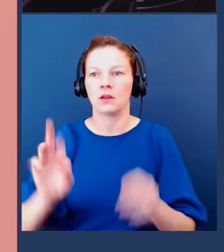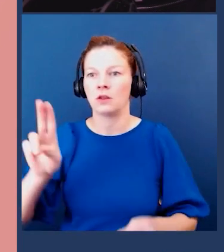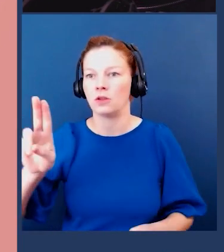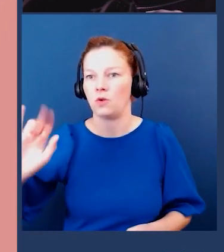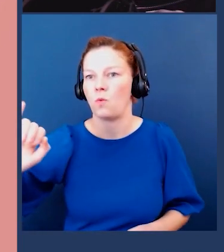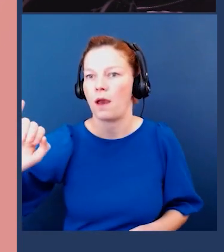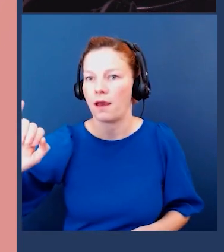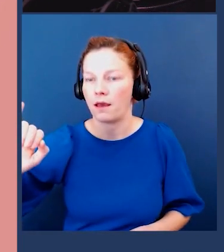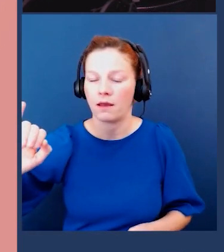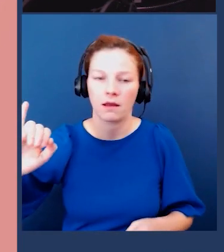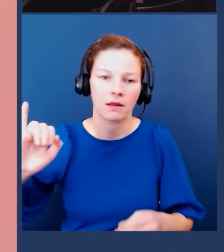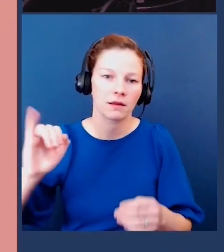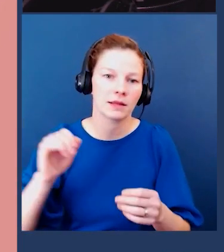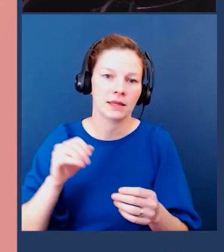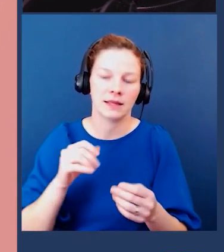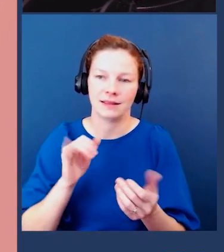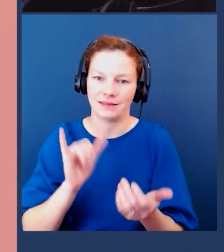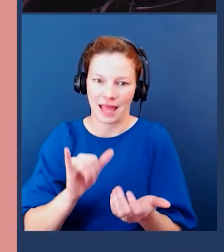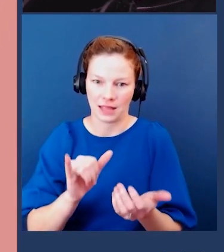input mechanism for the players itself.